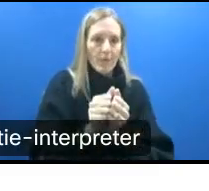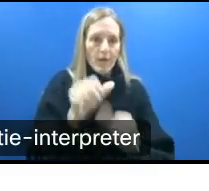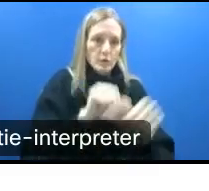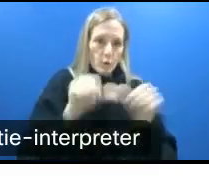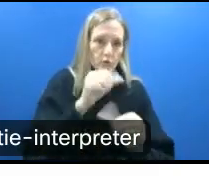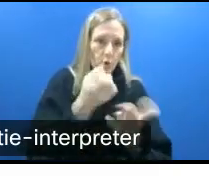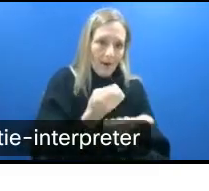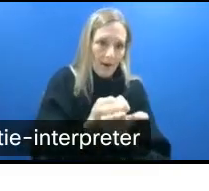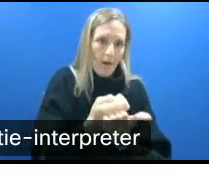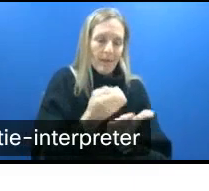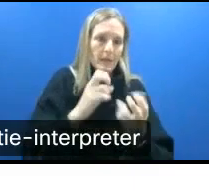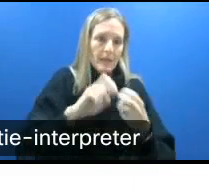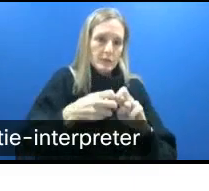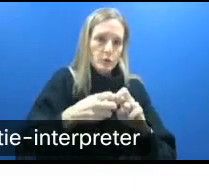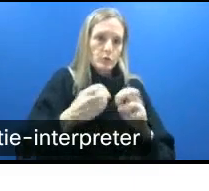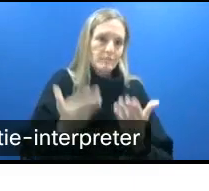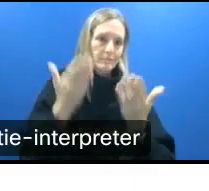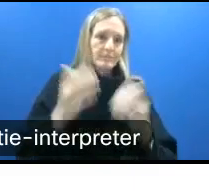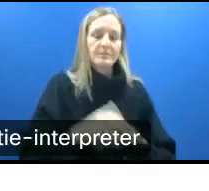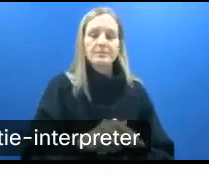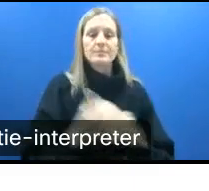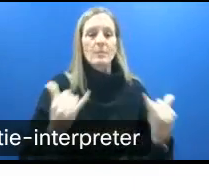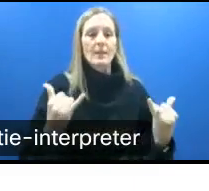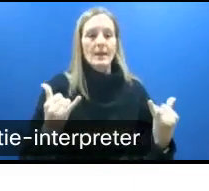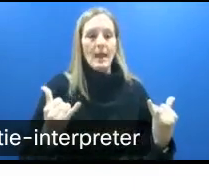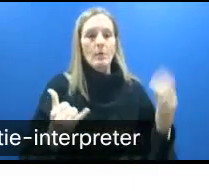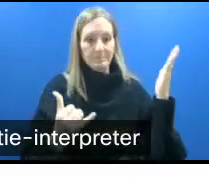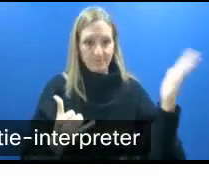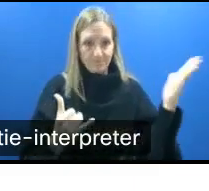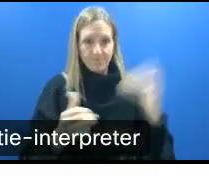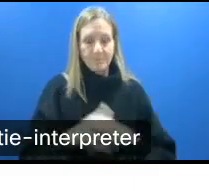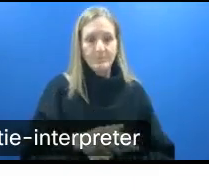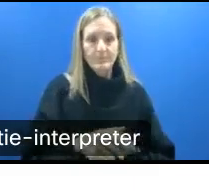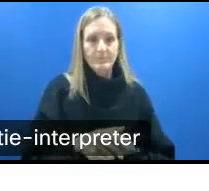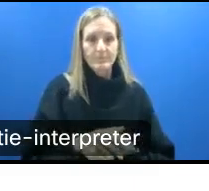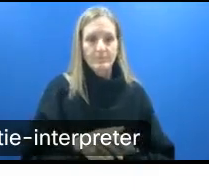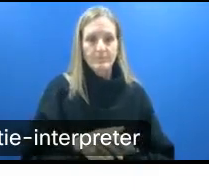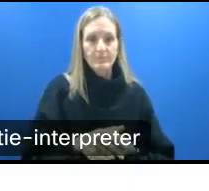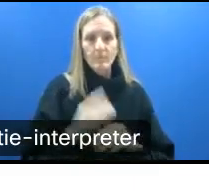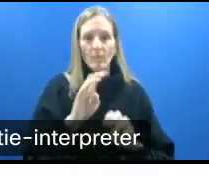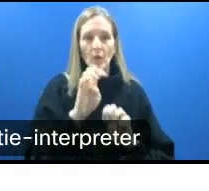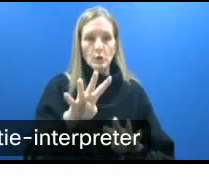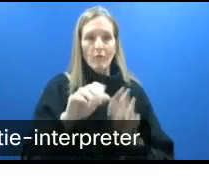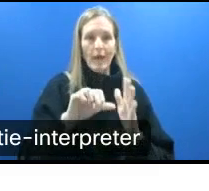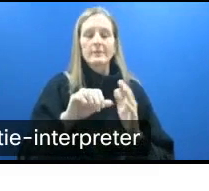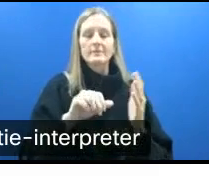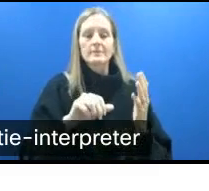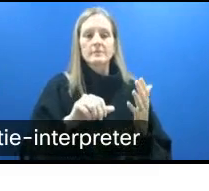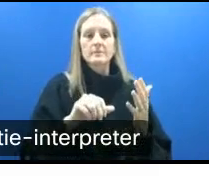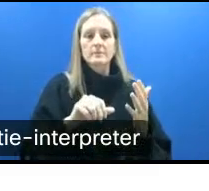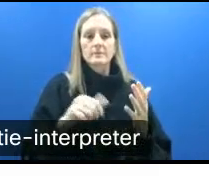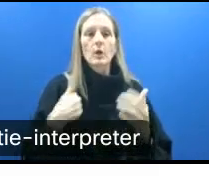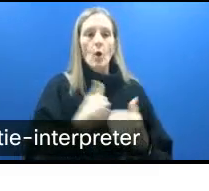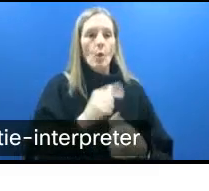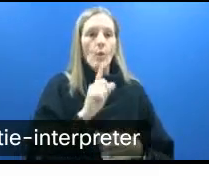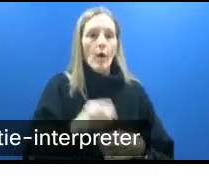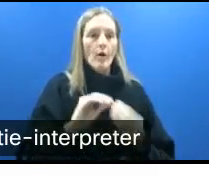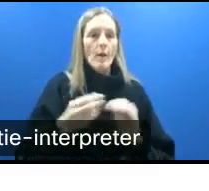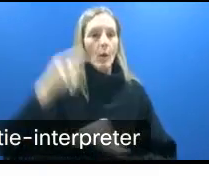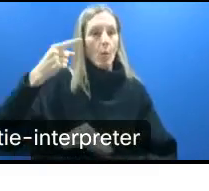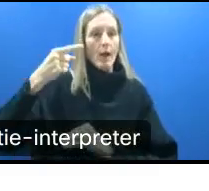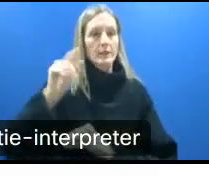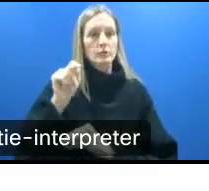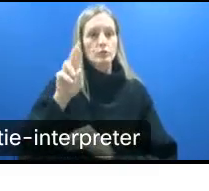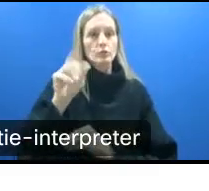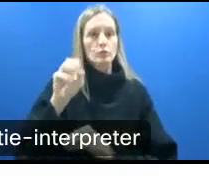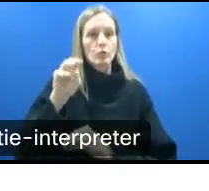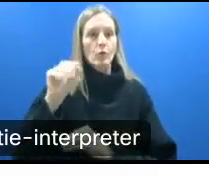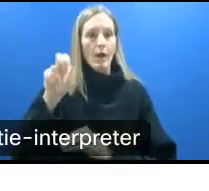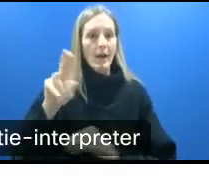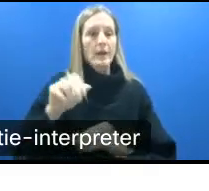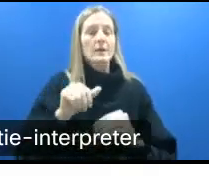2022 regulatory survey highlights so things was recertified as a level 1 trauma center by the American College of surgeons in April.